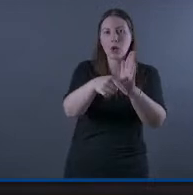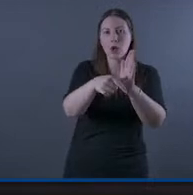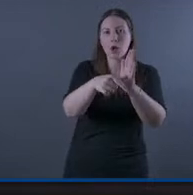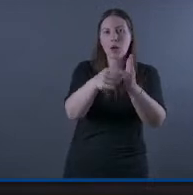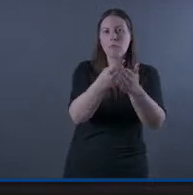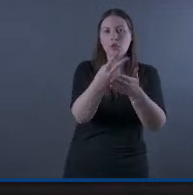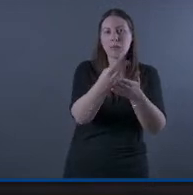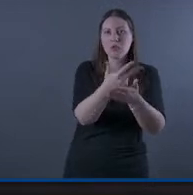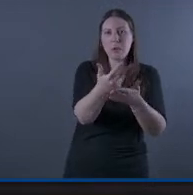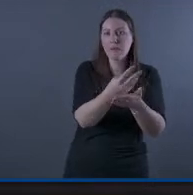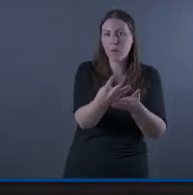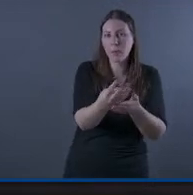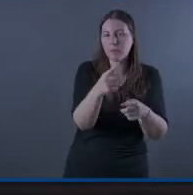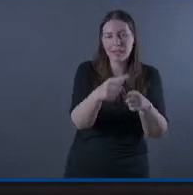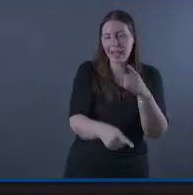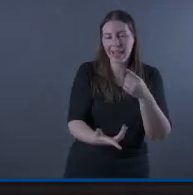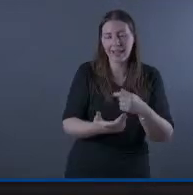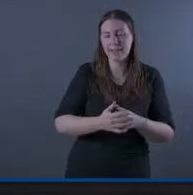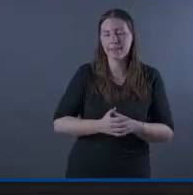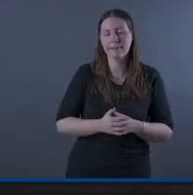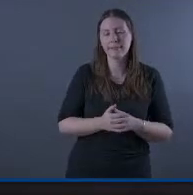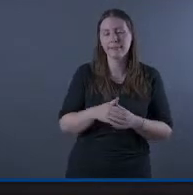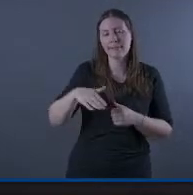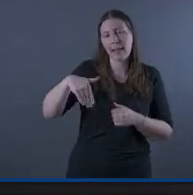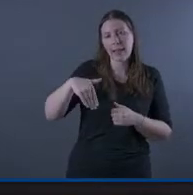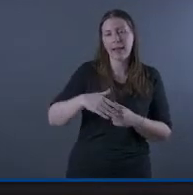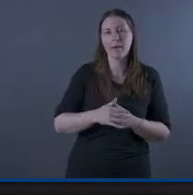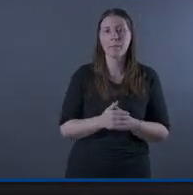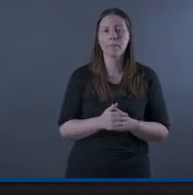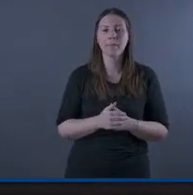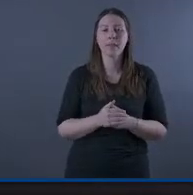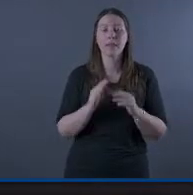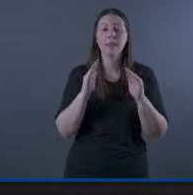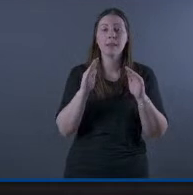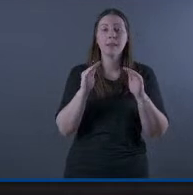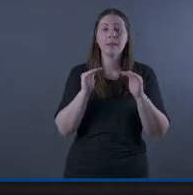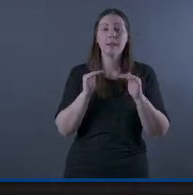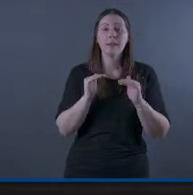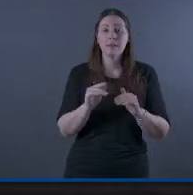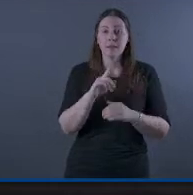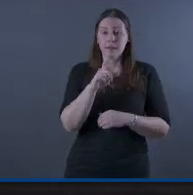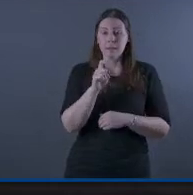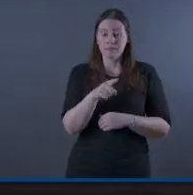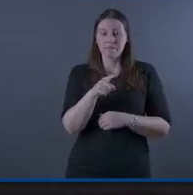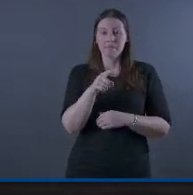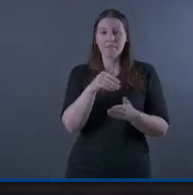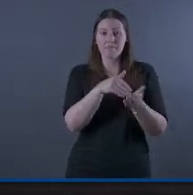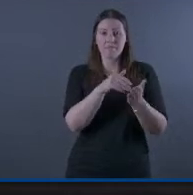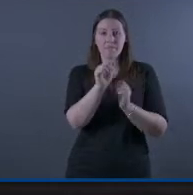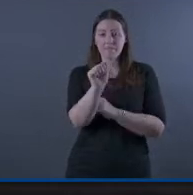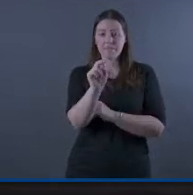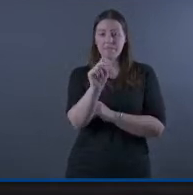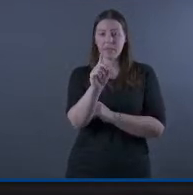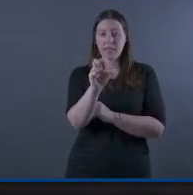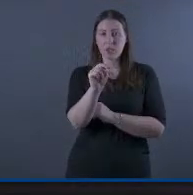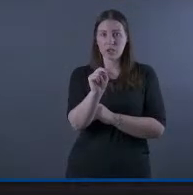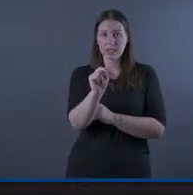So the next question is, again for you, Dr. Anderson, I've received my first dose. Can I get my second dose anywhere?